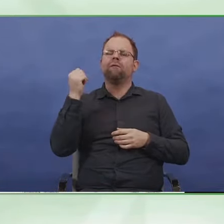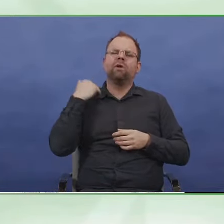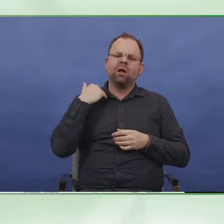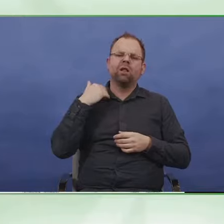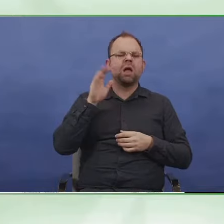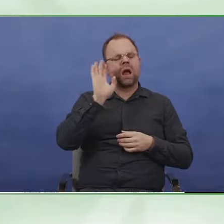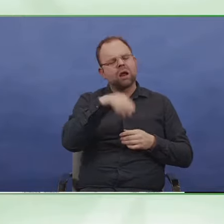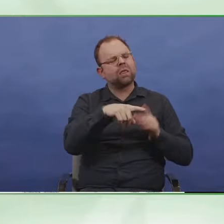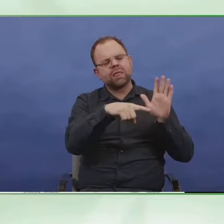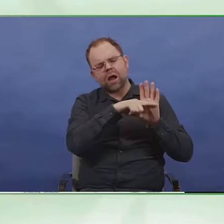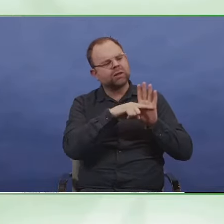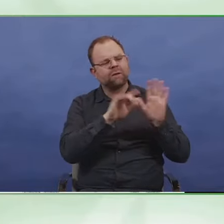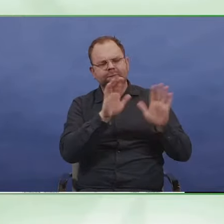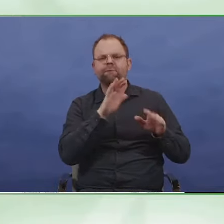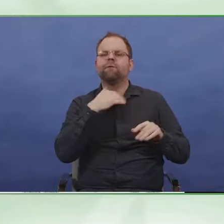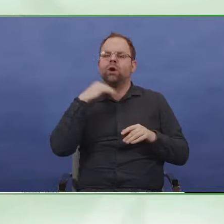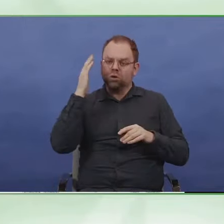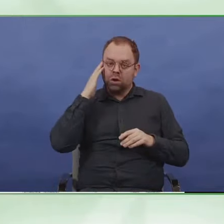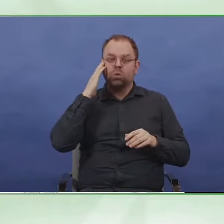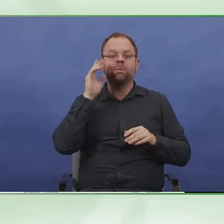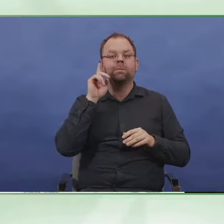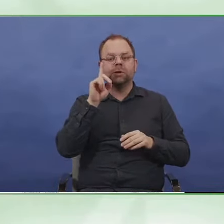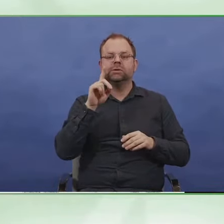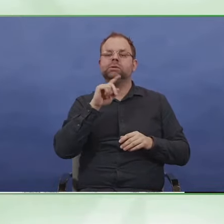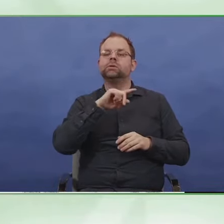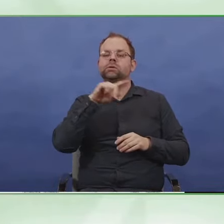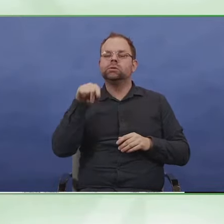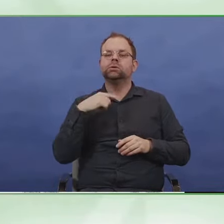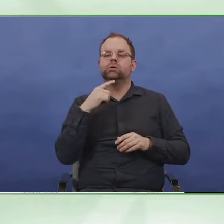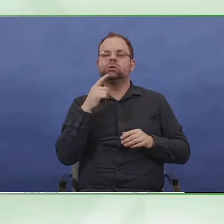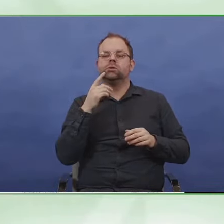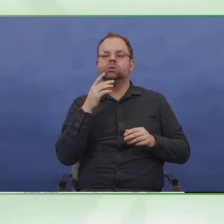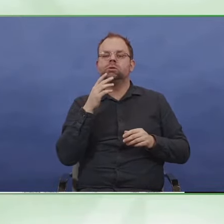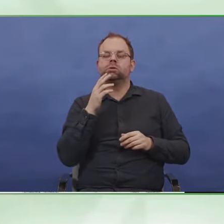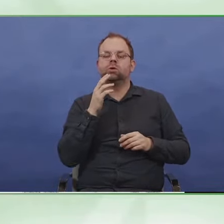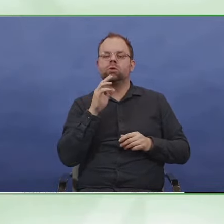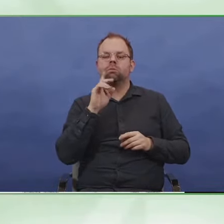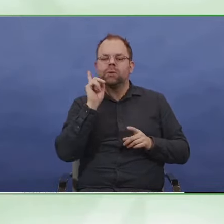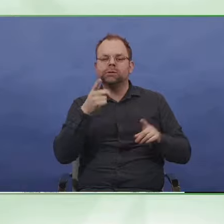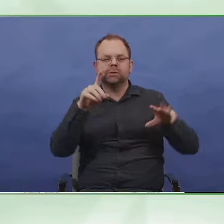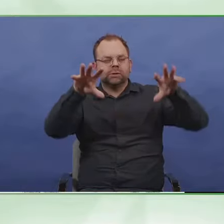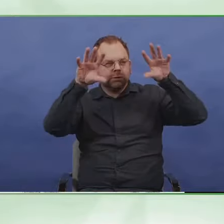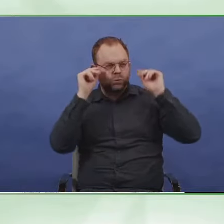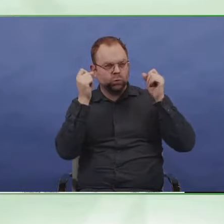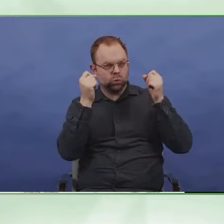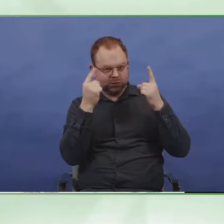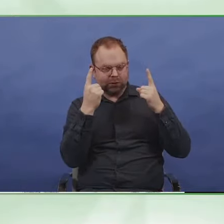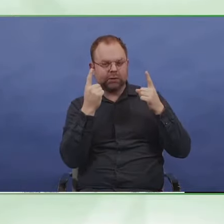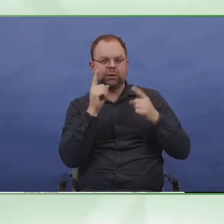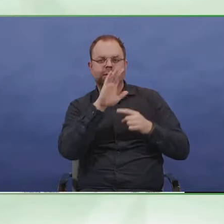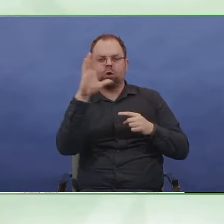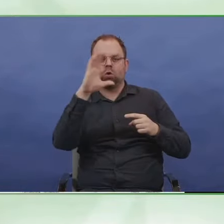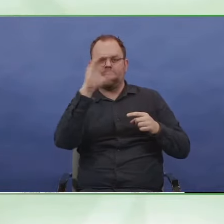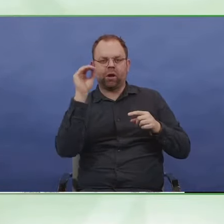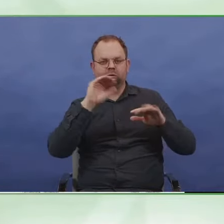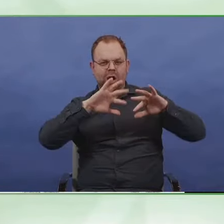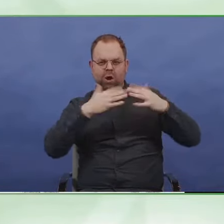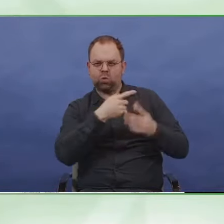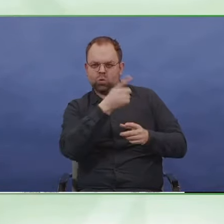So we were comparing to this company, I won't tell you it is.